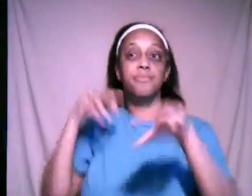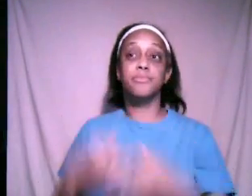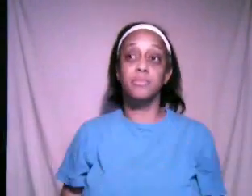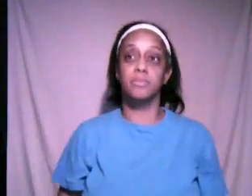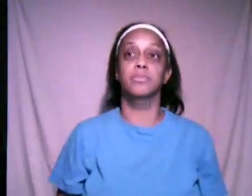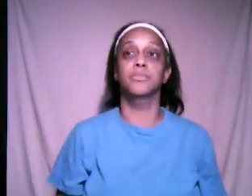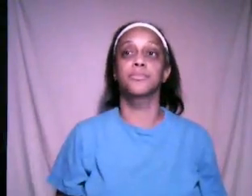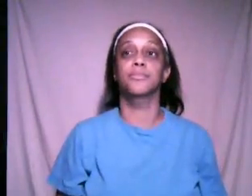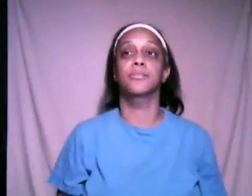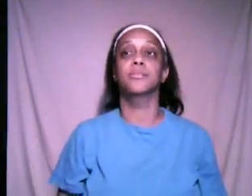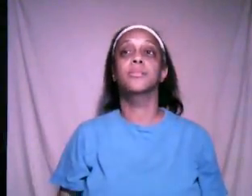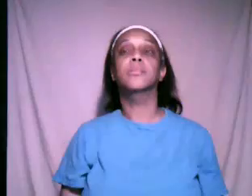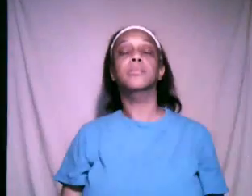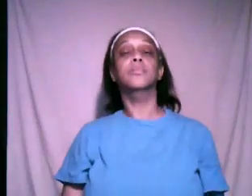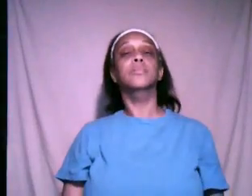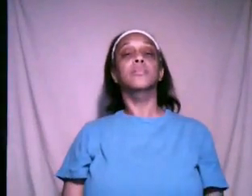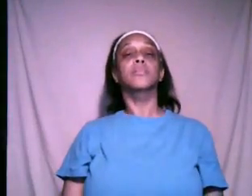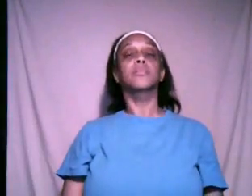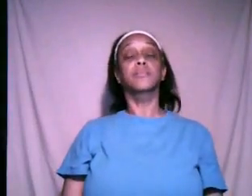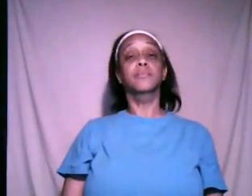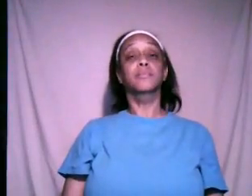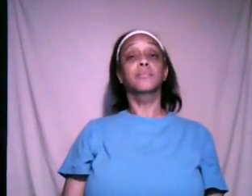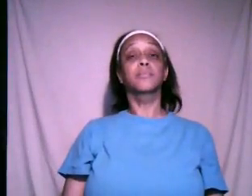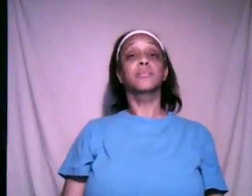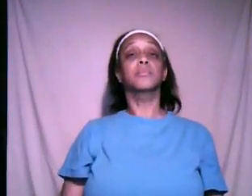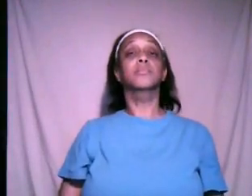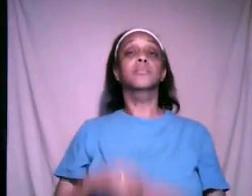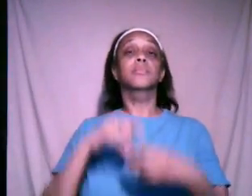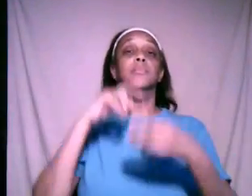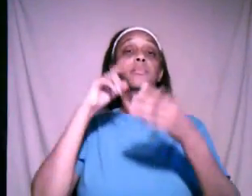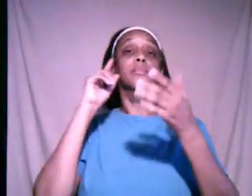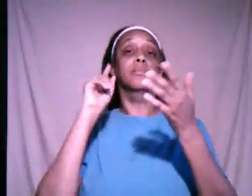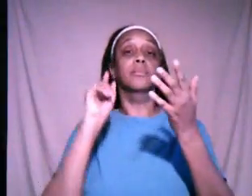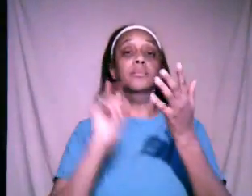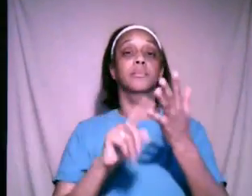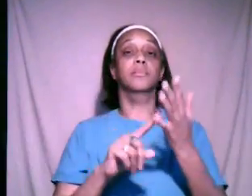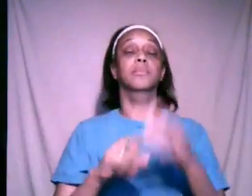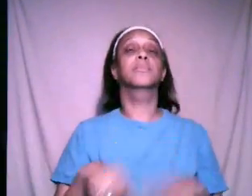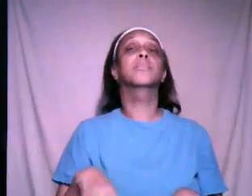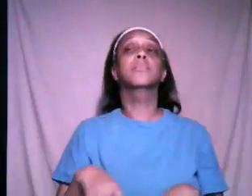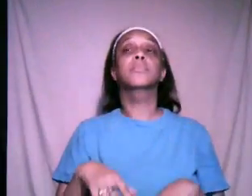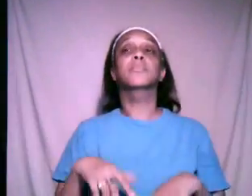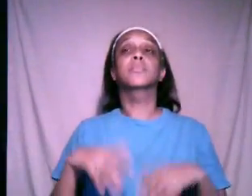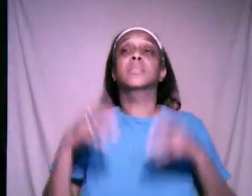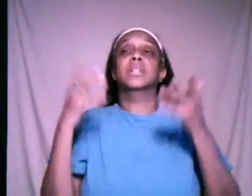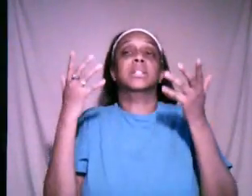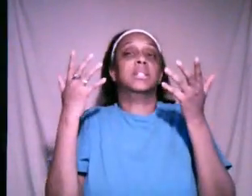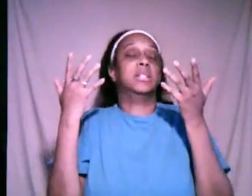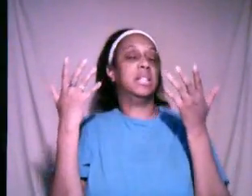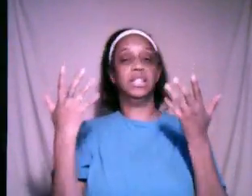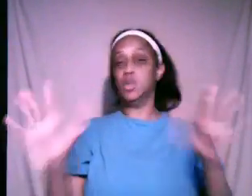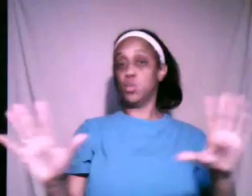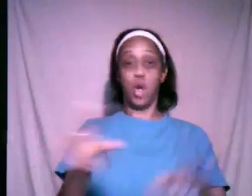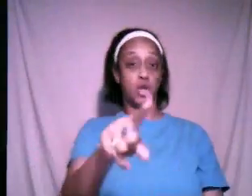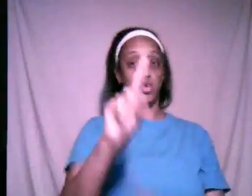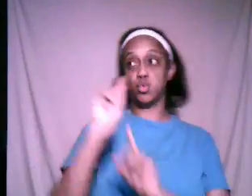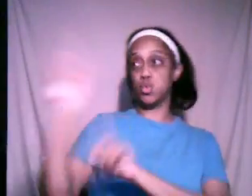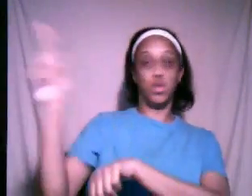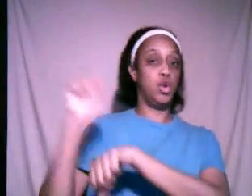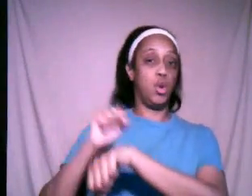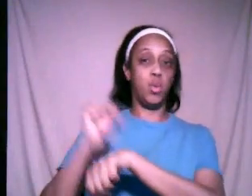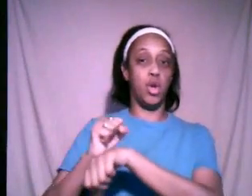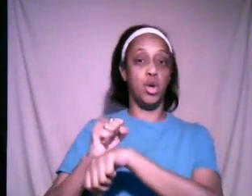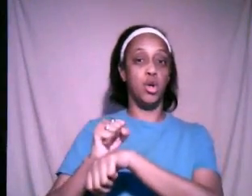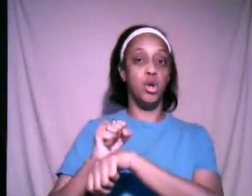* Does not want you to work or